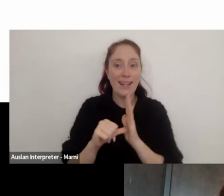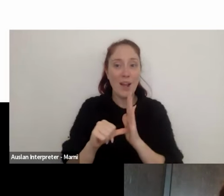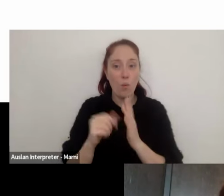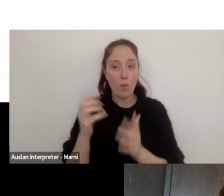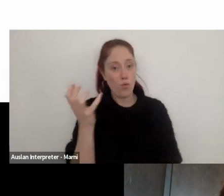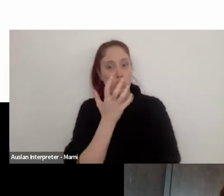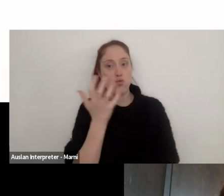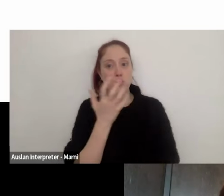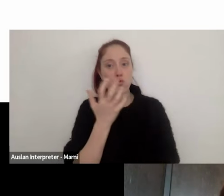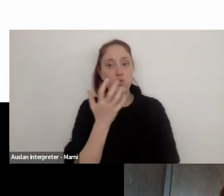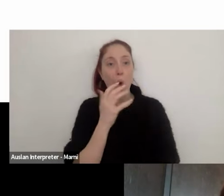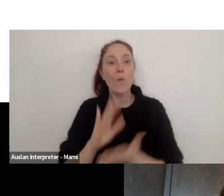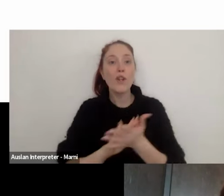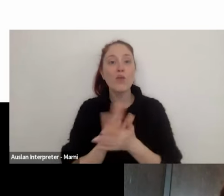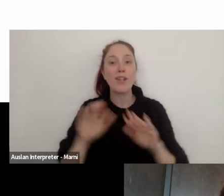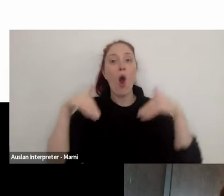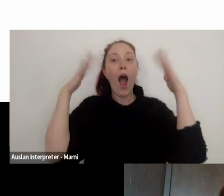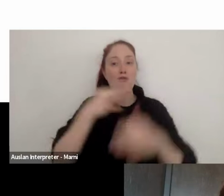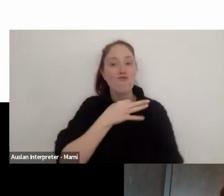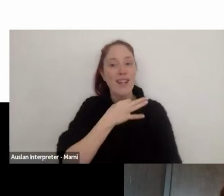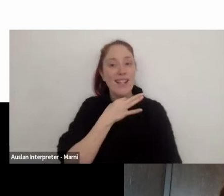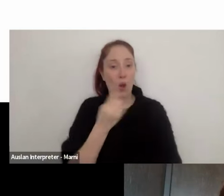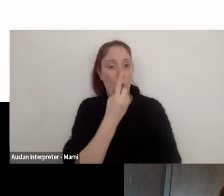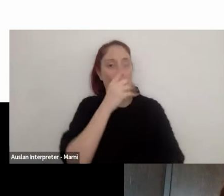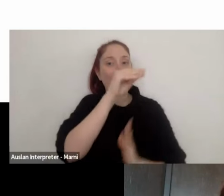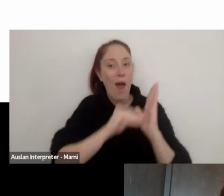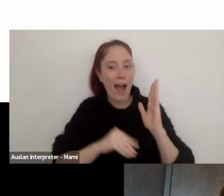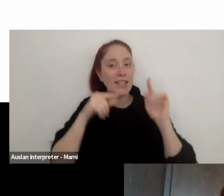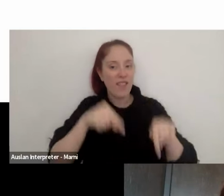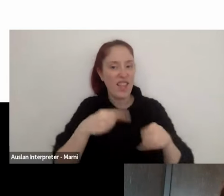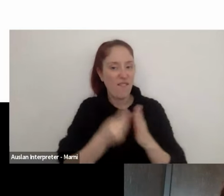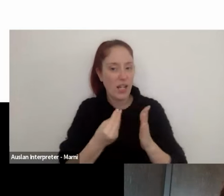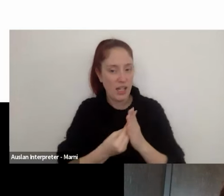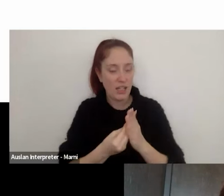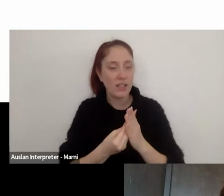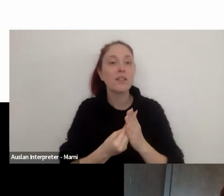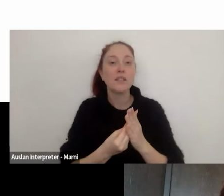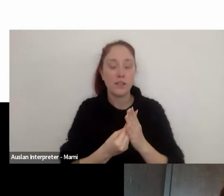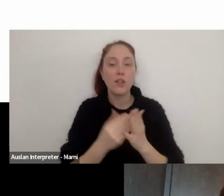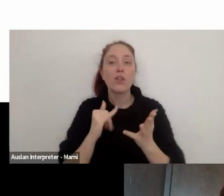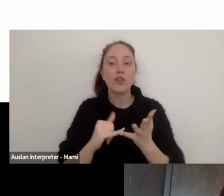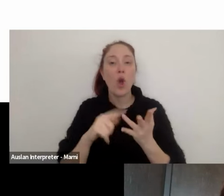financial risk for the people applying. We are prioritising in this investment cycle at least,